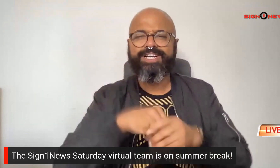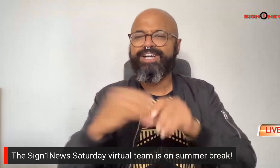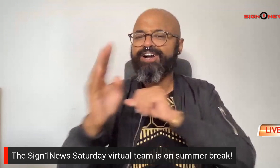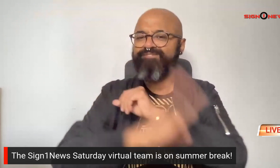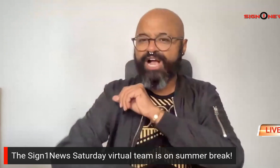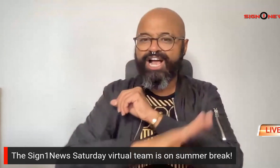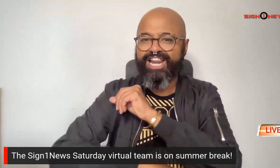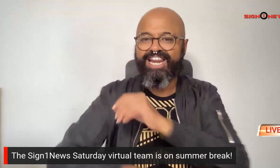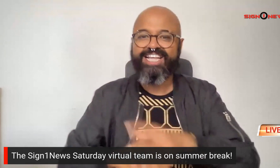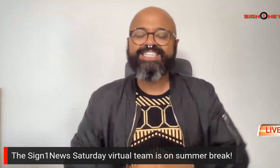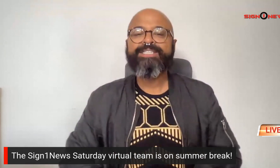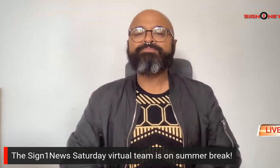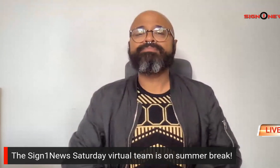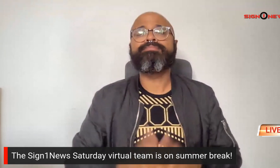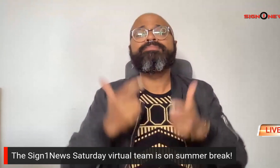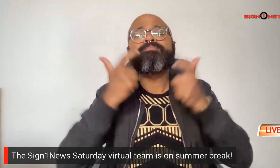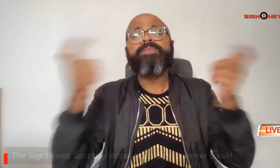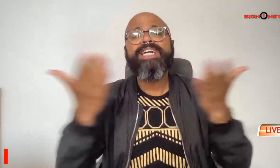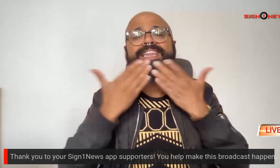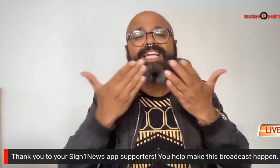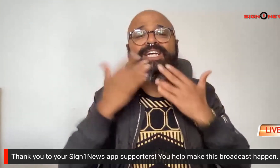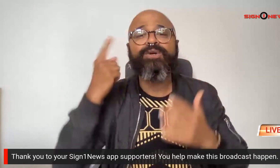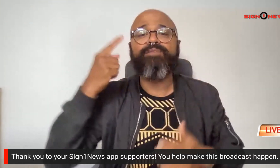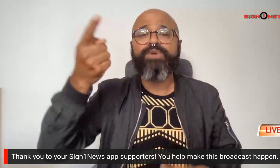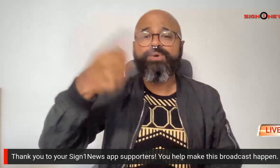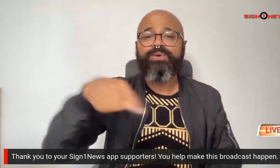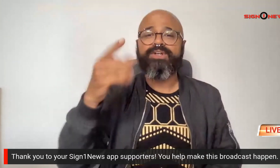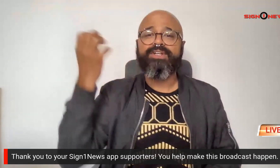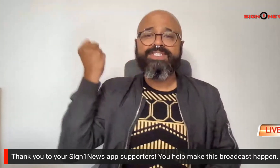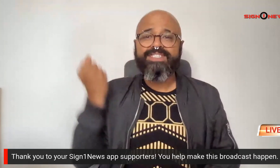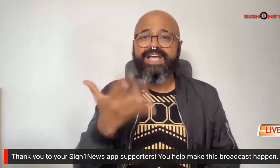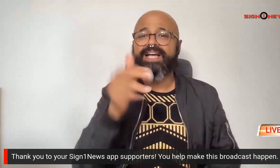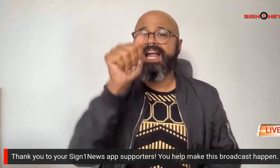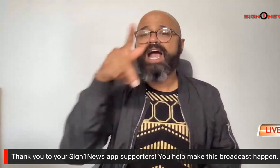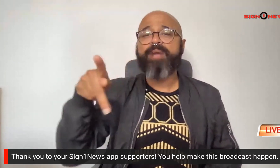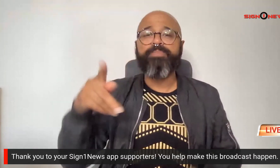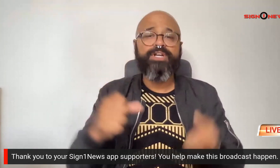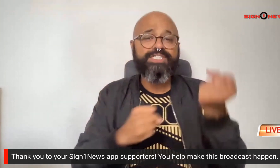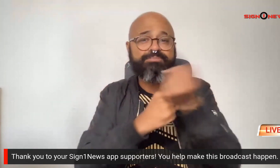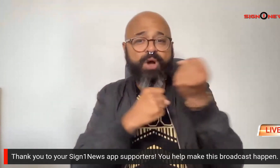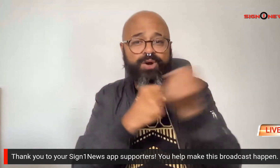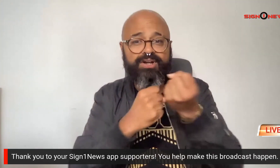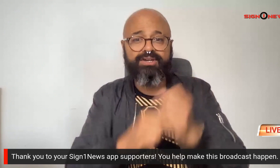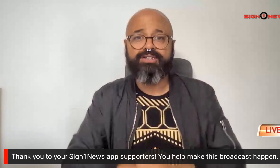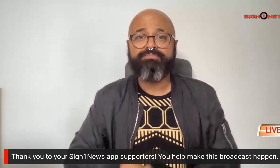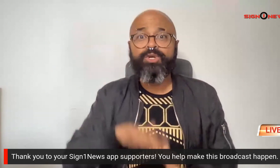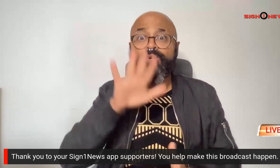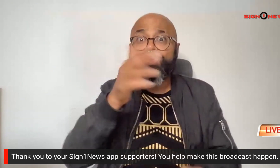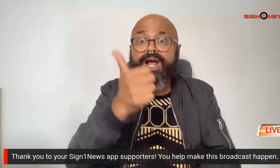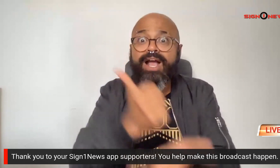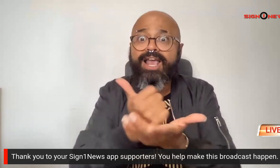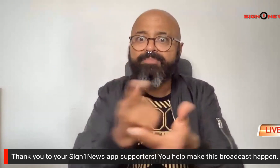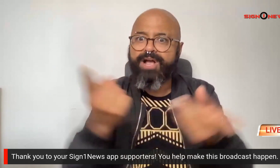the fall a big thank you to our Sign1News app supporters you help make this broadcast happen